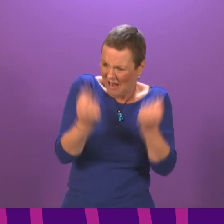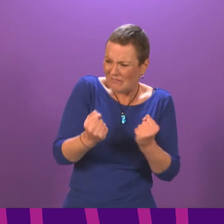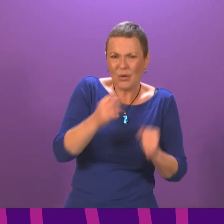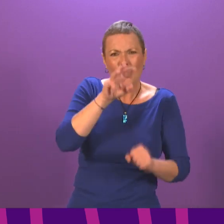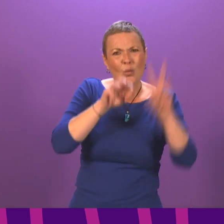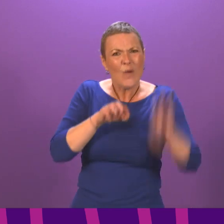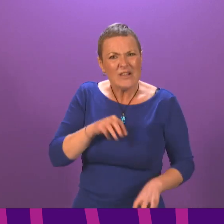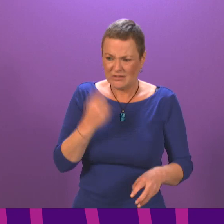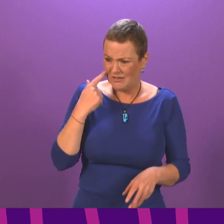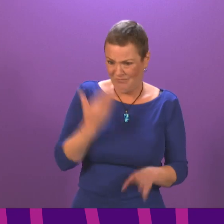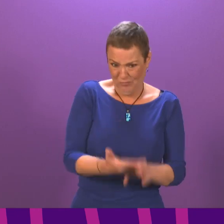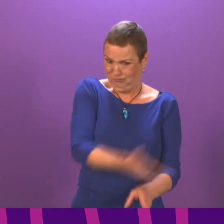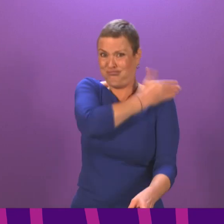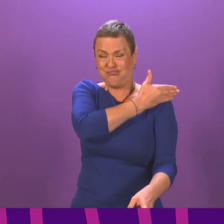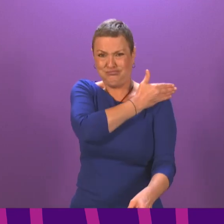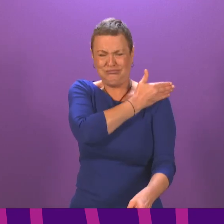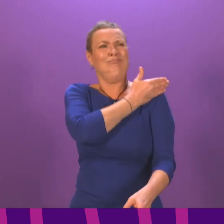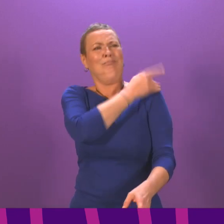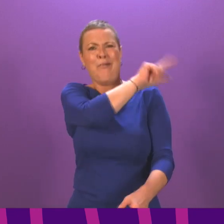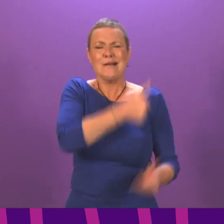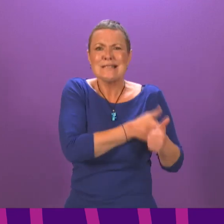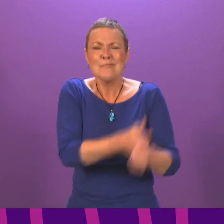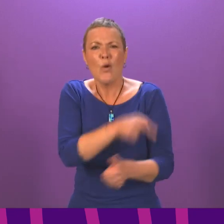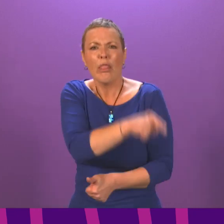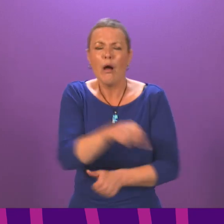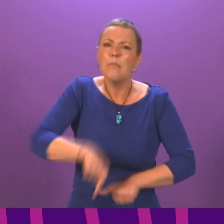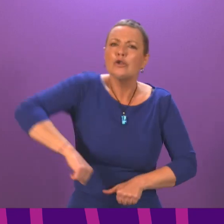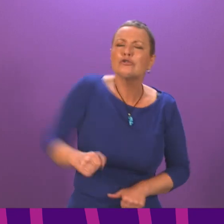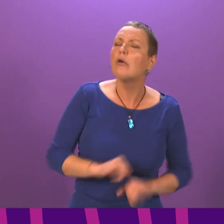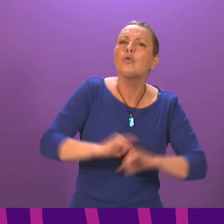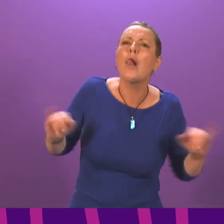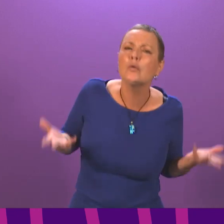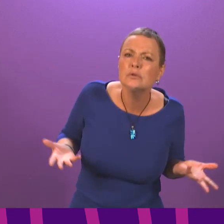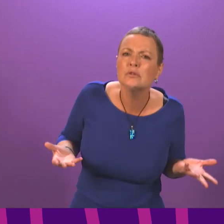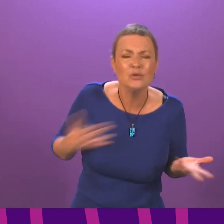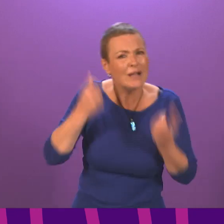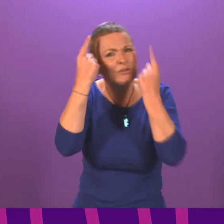a much earlier stage in the pandemic than was the case in Scotland, and, of course,